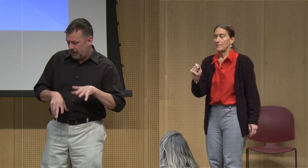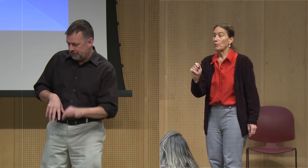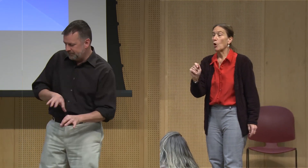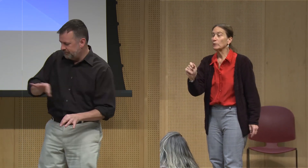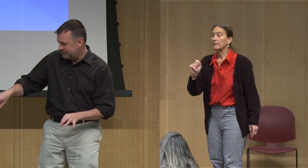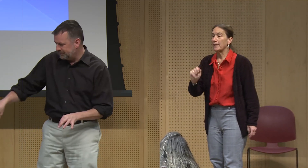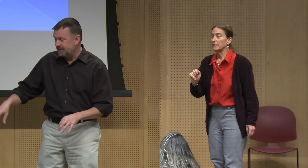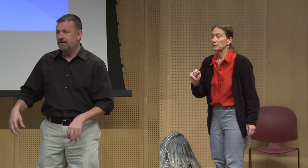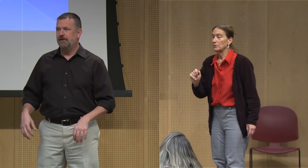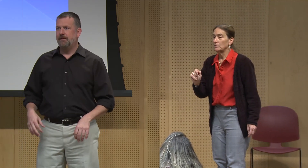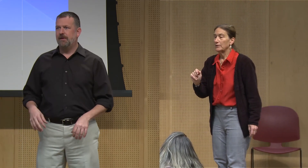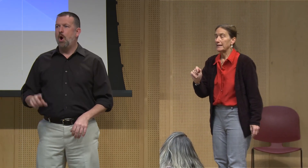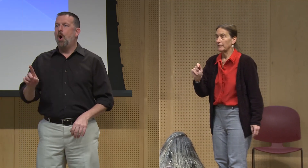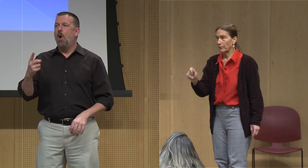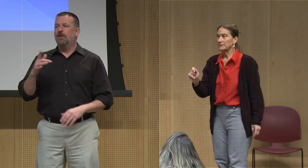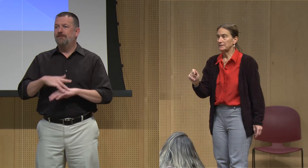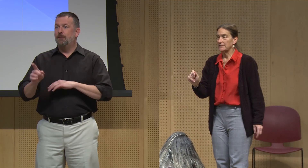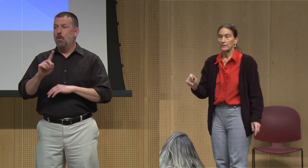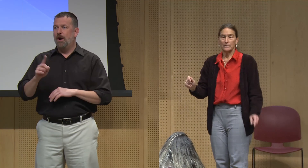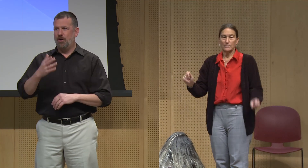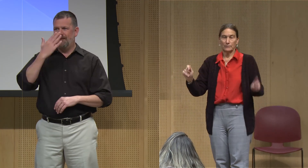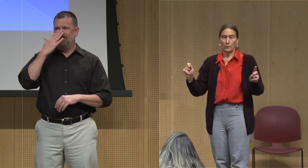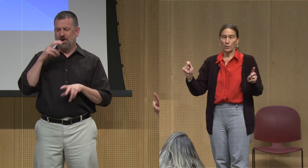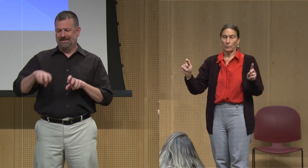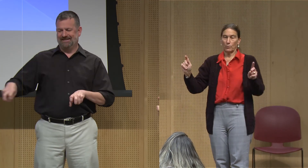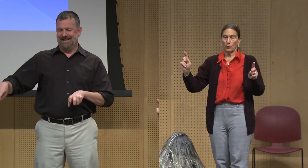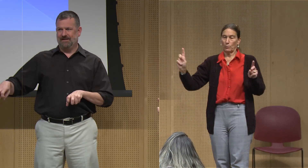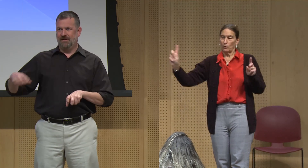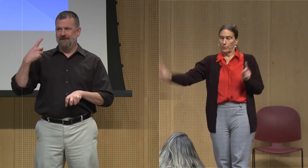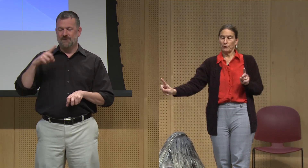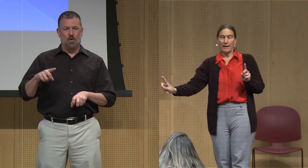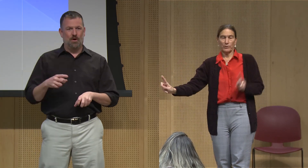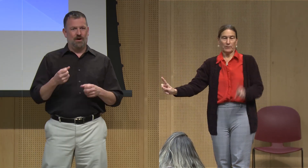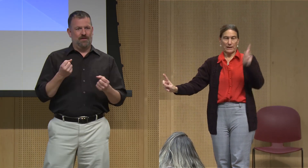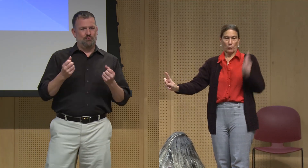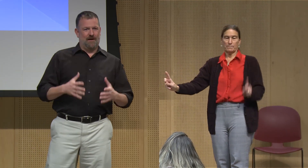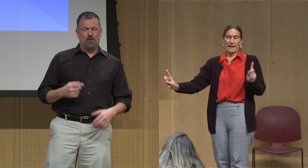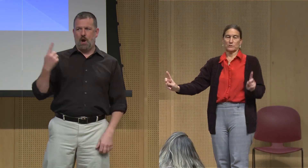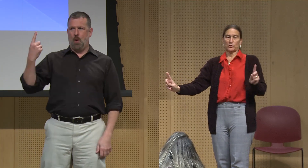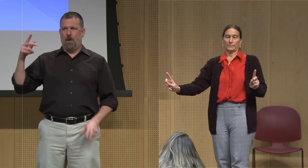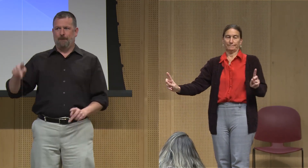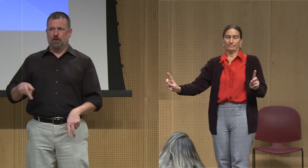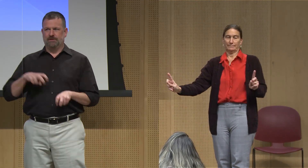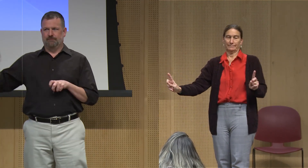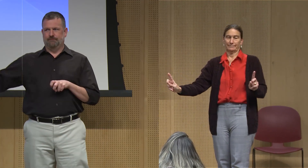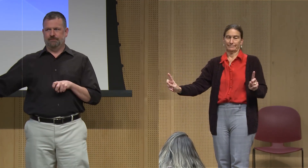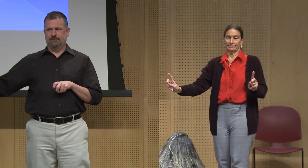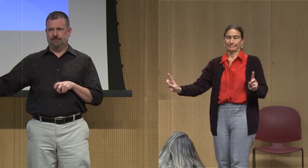ONLY AVAILABLE IN THE FRONT SEAT FOR THE DRIVER AND ONE PASSENGER.